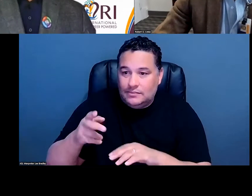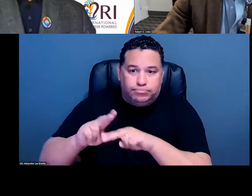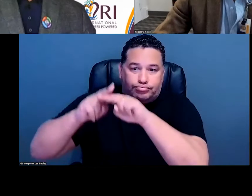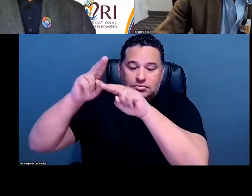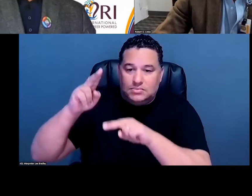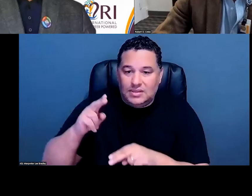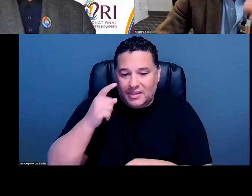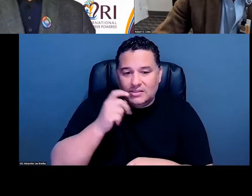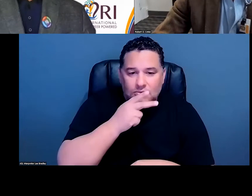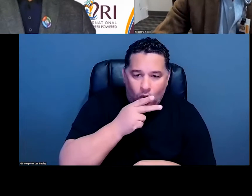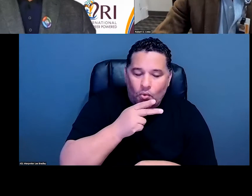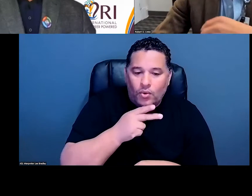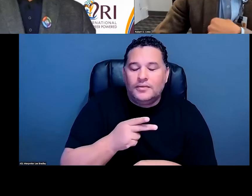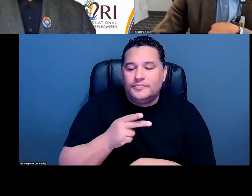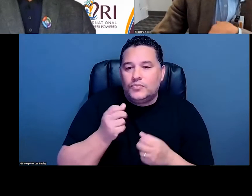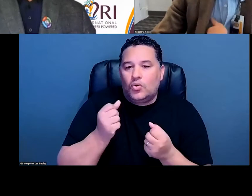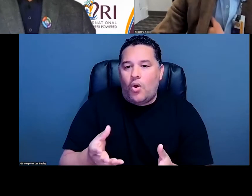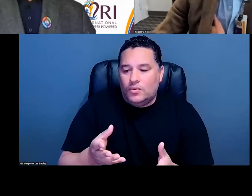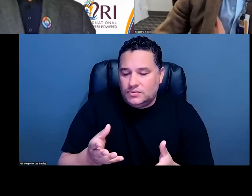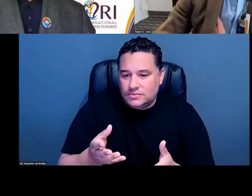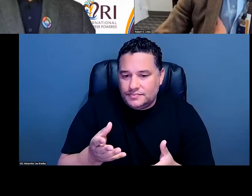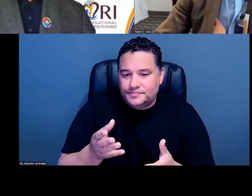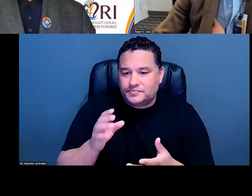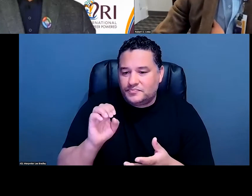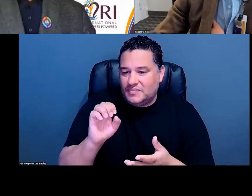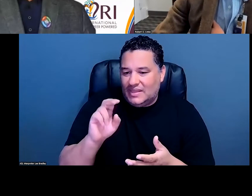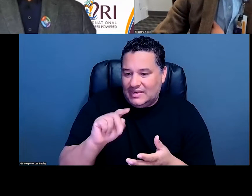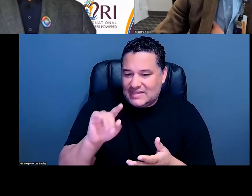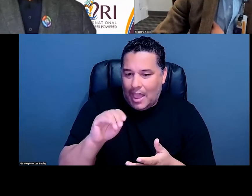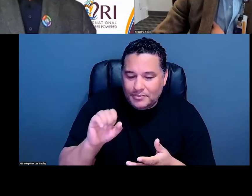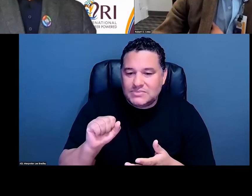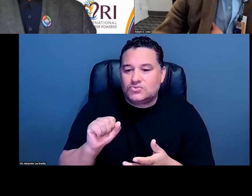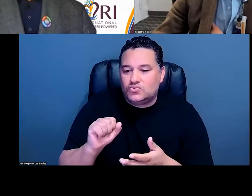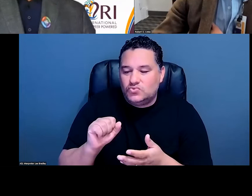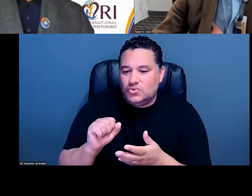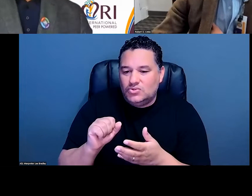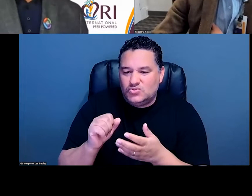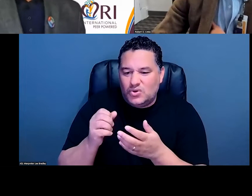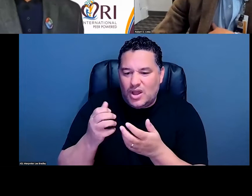STOPS SMOKE ABRUPTLY, THE LEVEL OF CLOZAPI NE, INCREASES, SMOKING CAUSES, THE